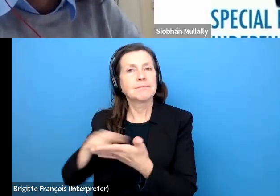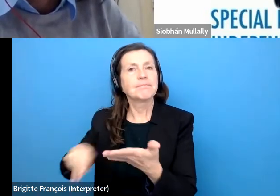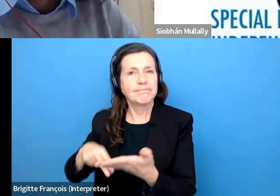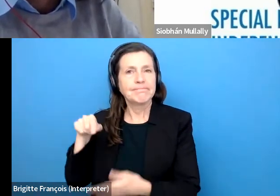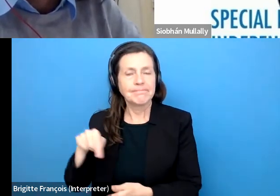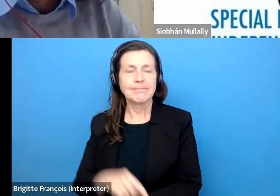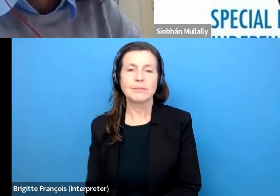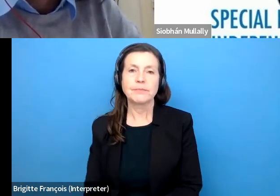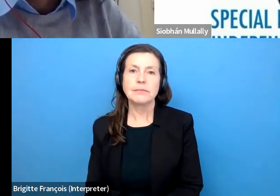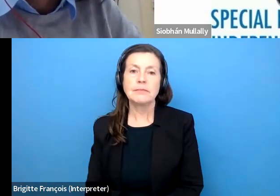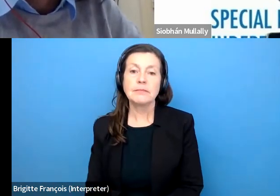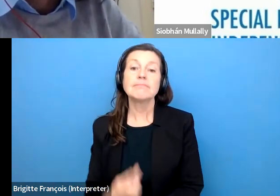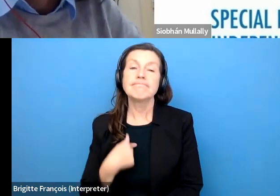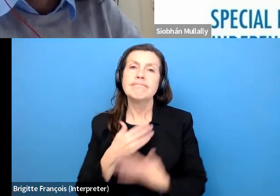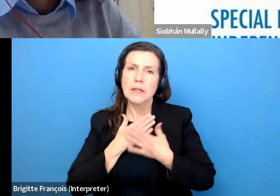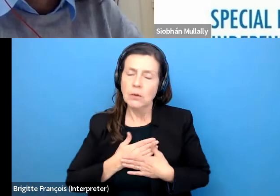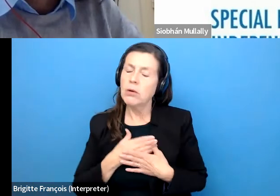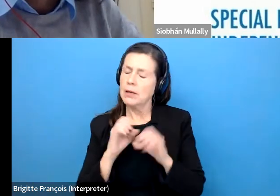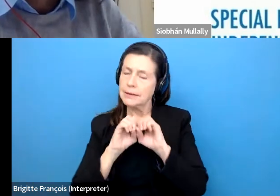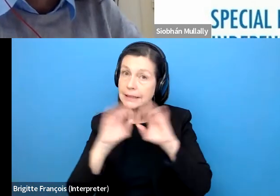I want to also emphasize access to justice